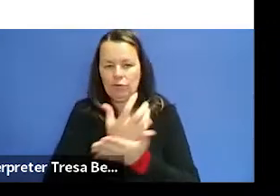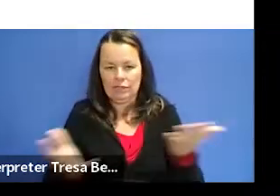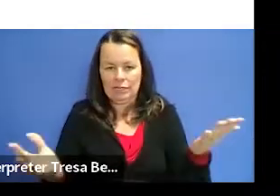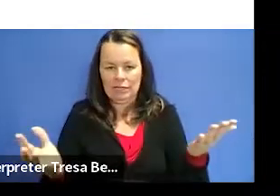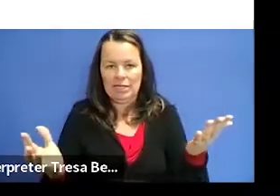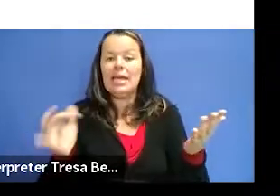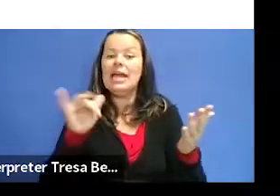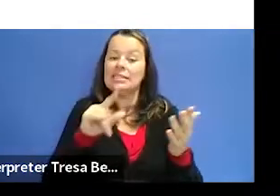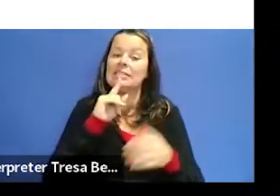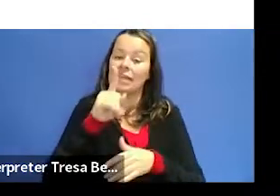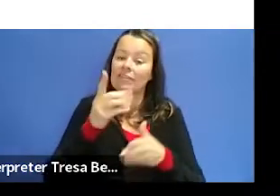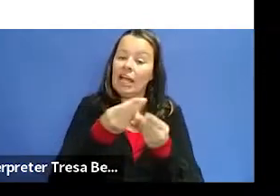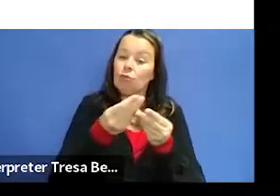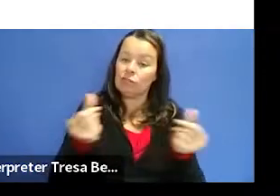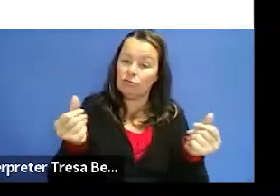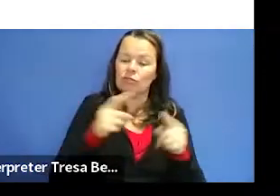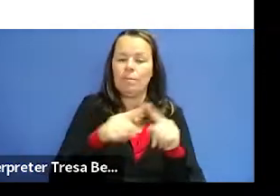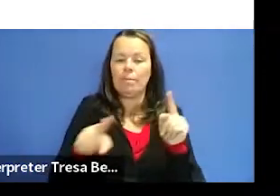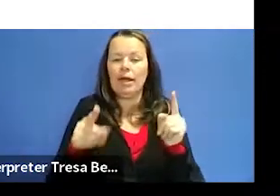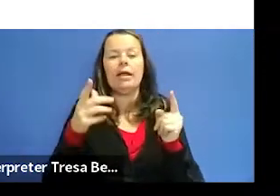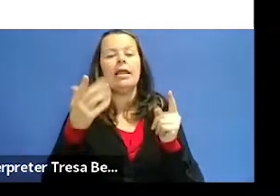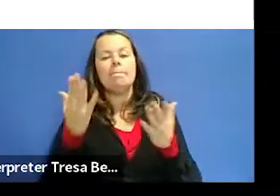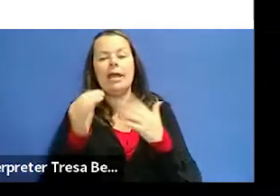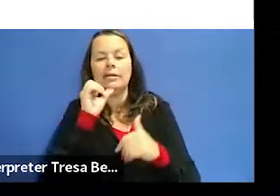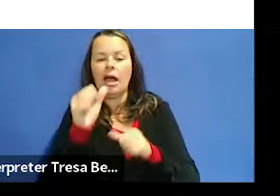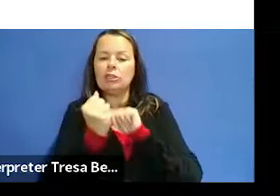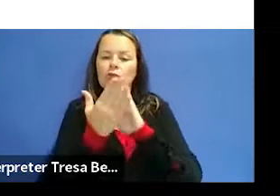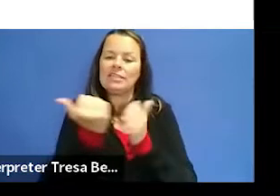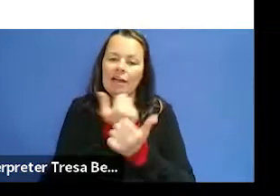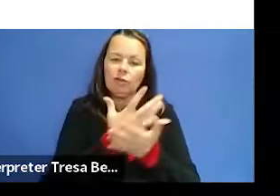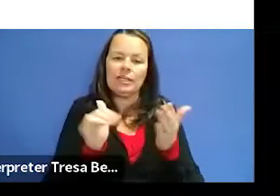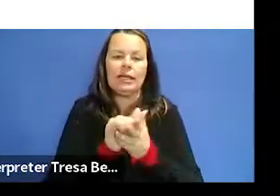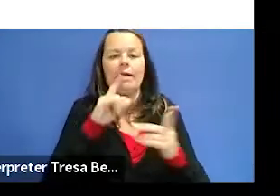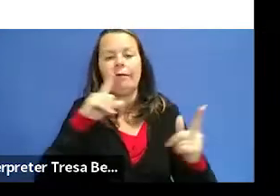you know, things like complex design and different levels of support can